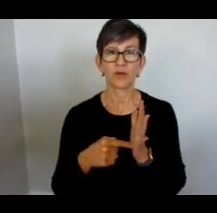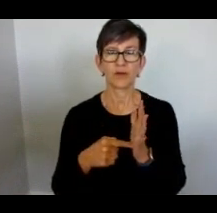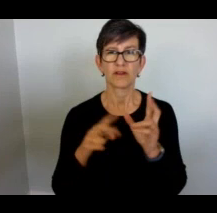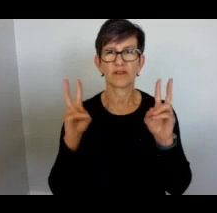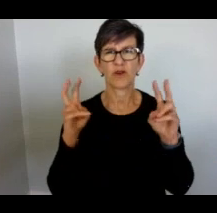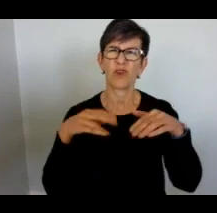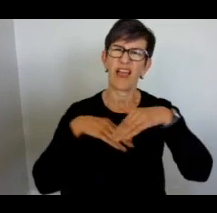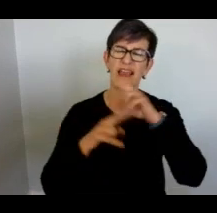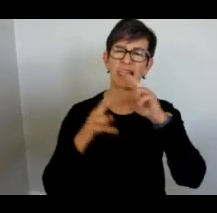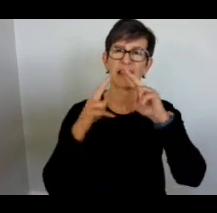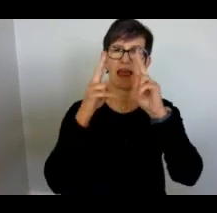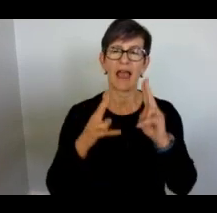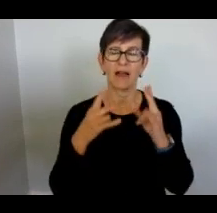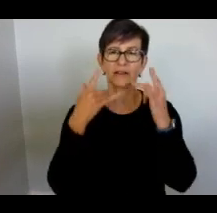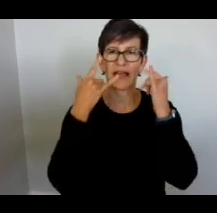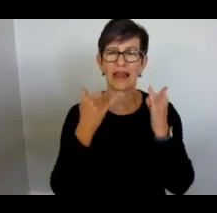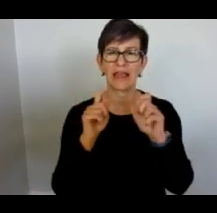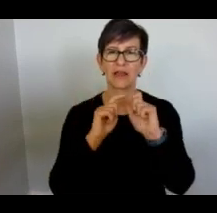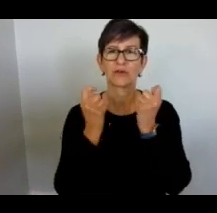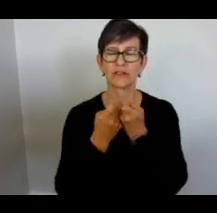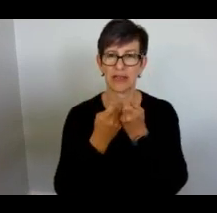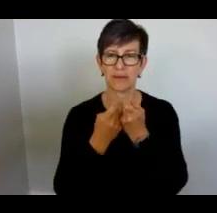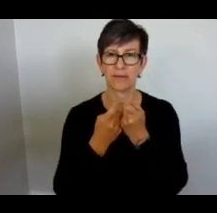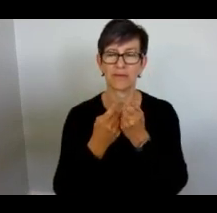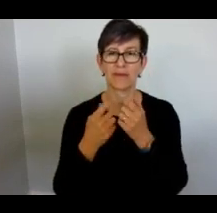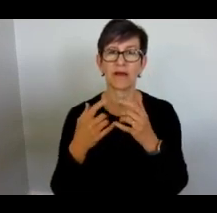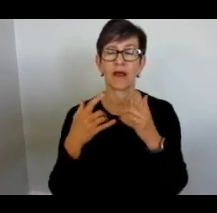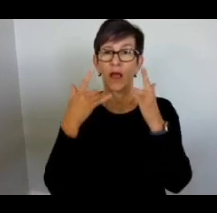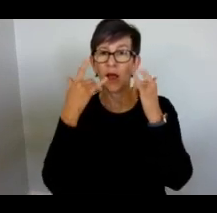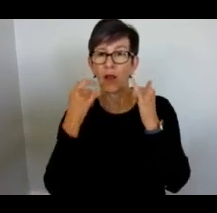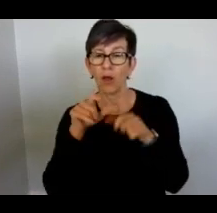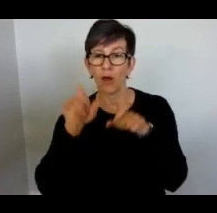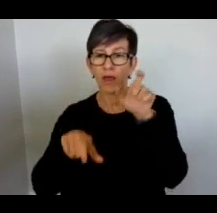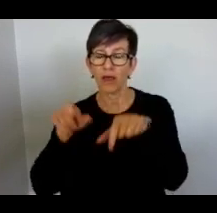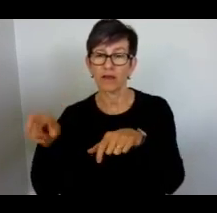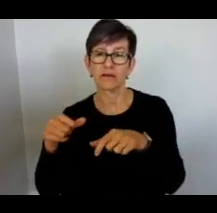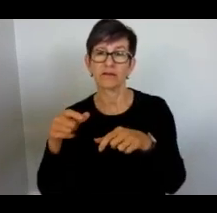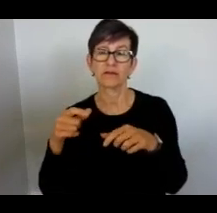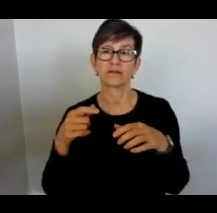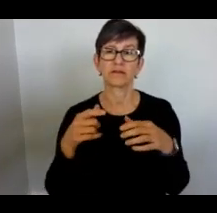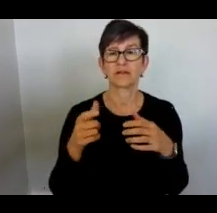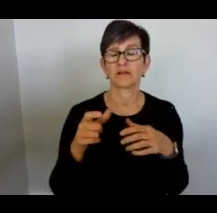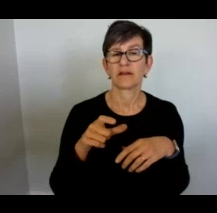the department. The lawyers that work within the child safety service centres and you'll see them